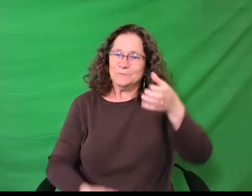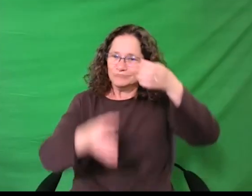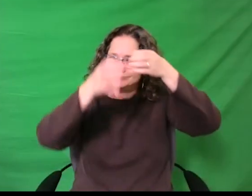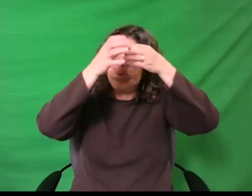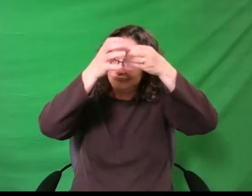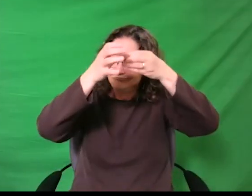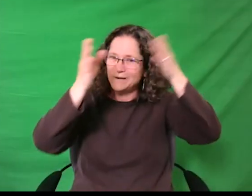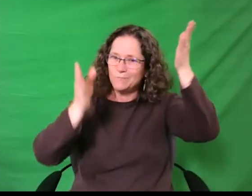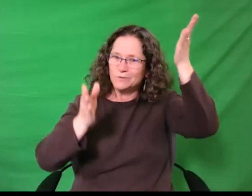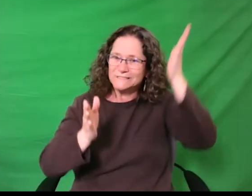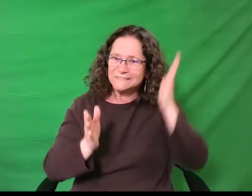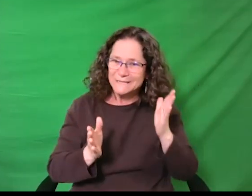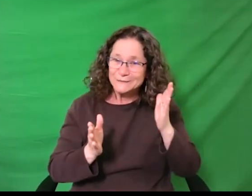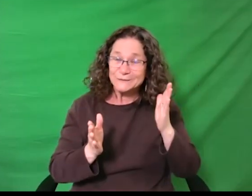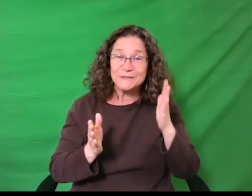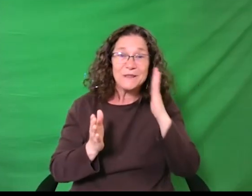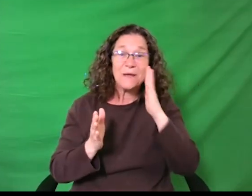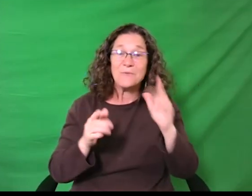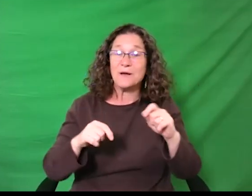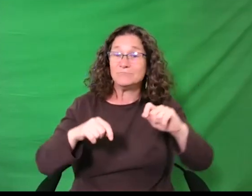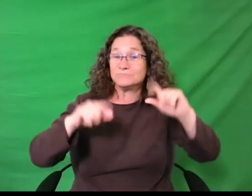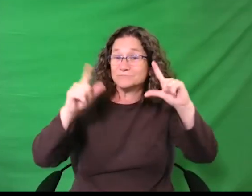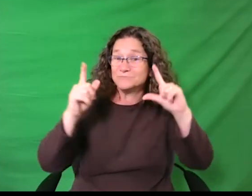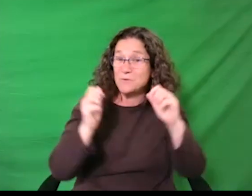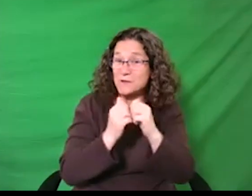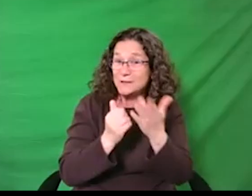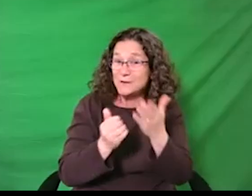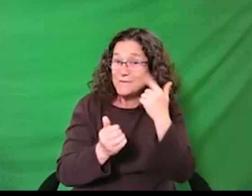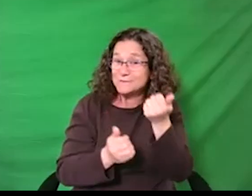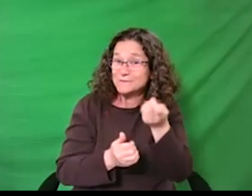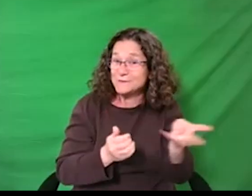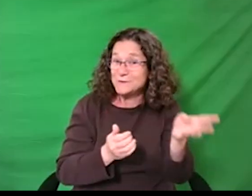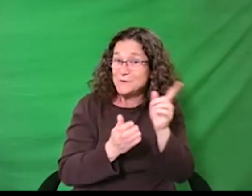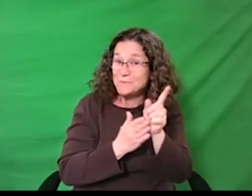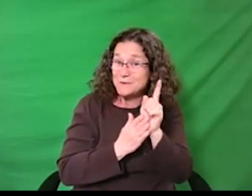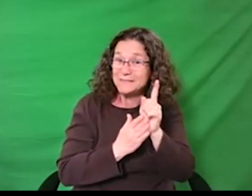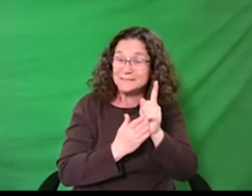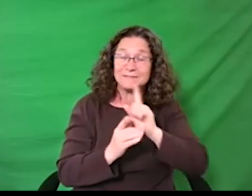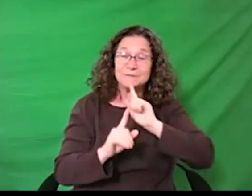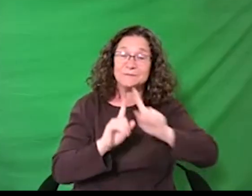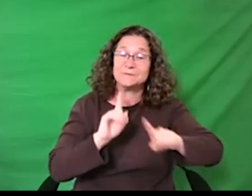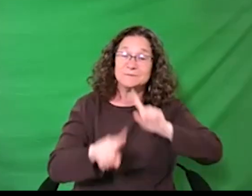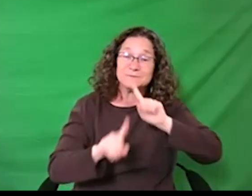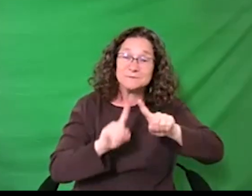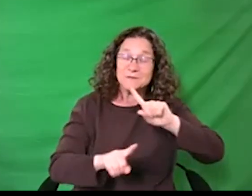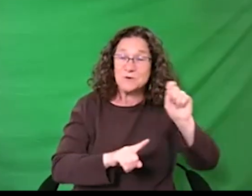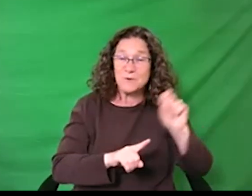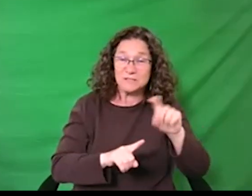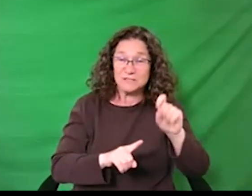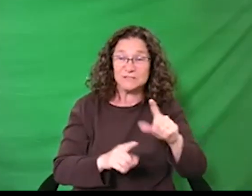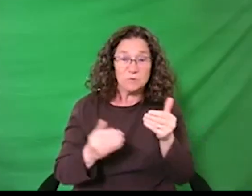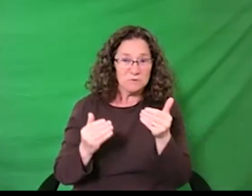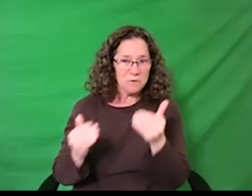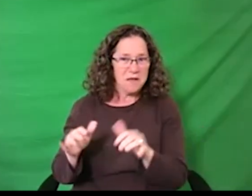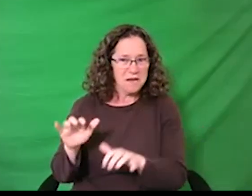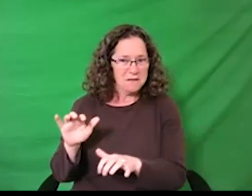And they will be here with you for just a couple more minutes to answer some of your questions through the chat. So go ahead and type those in.